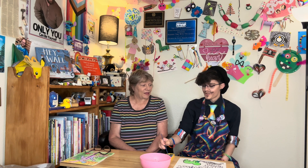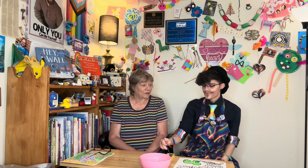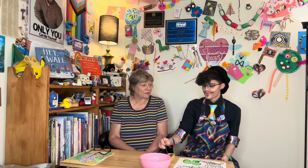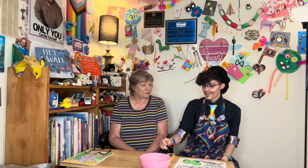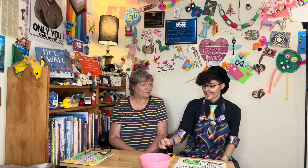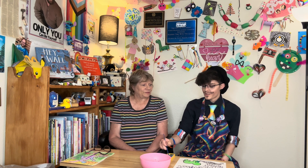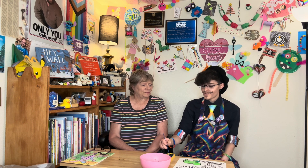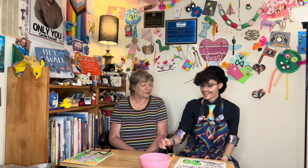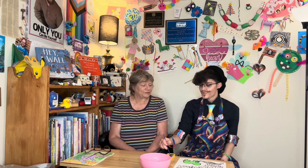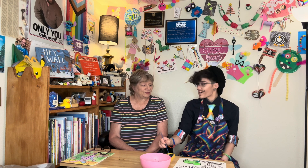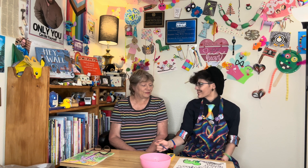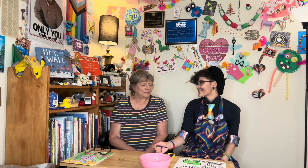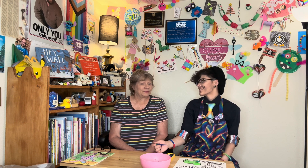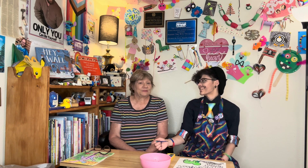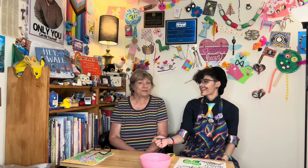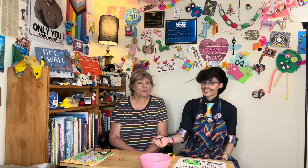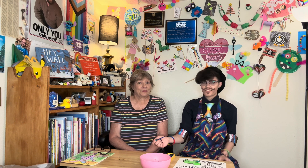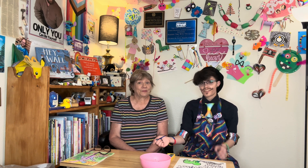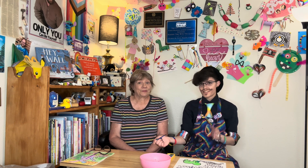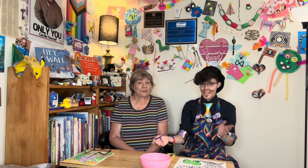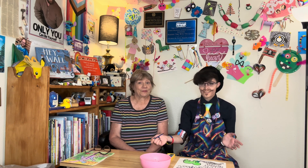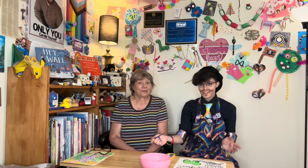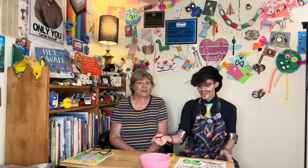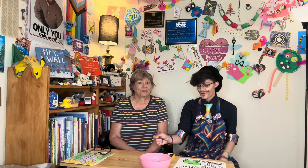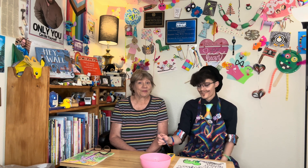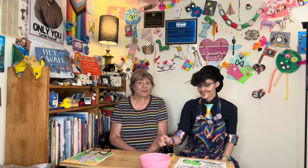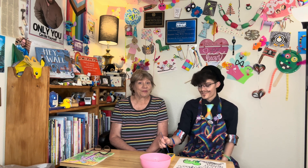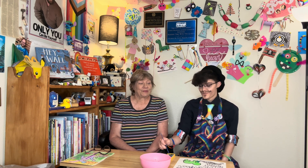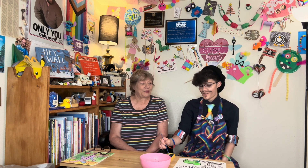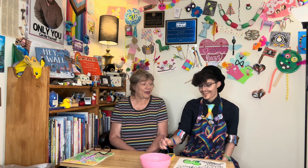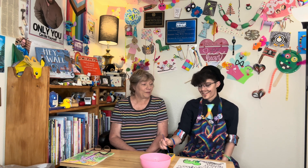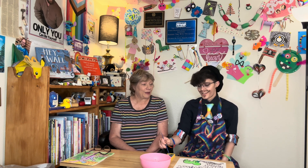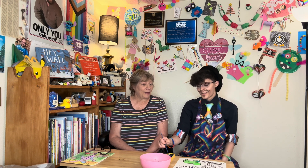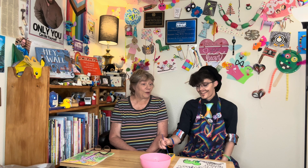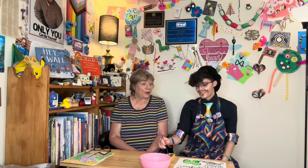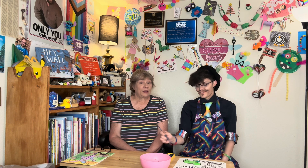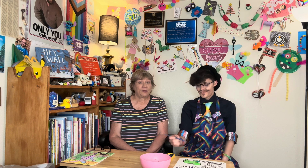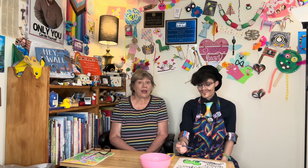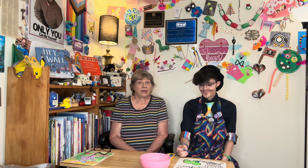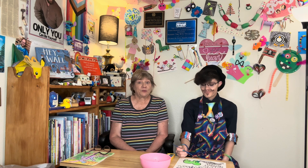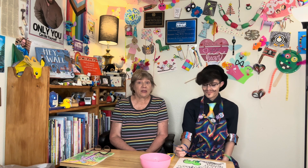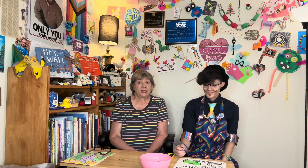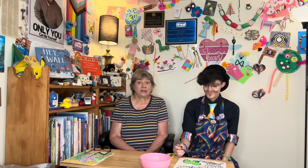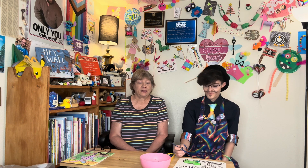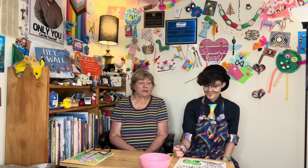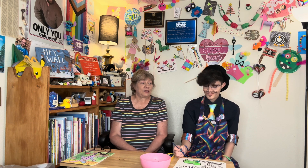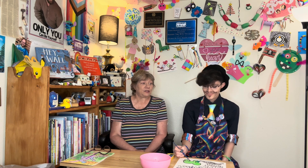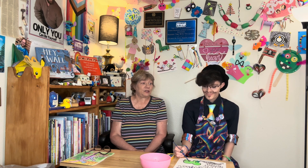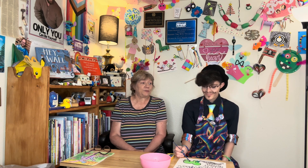of those like squiggles, and like, the dancing characters as well. BARB: Yep. Well, you guys, we need to